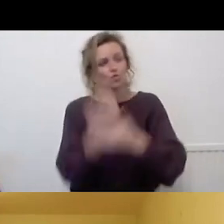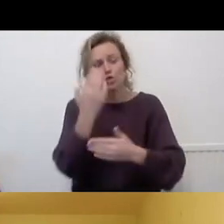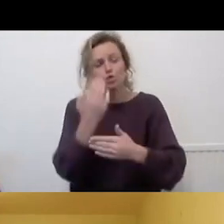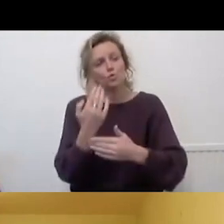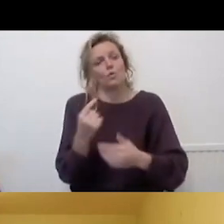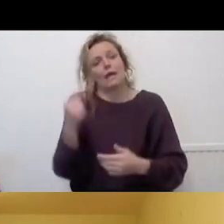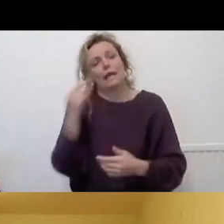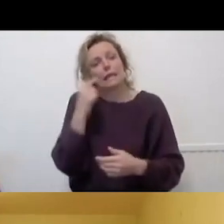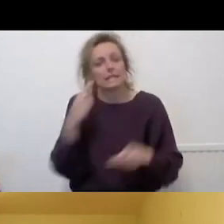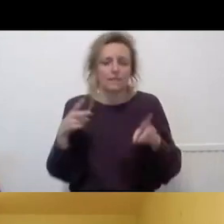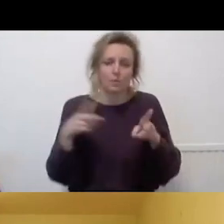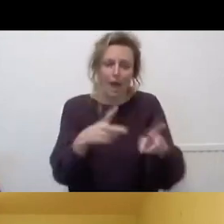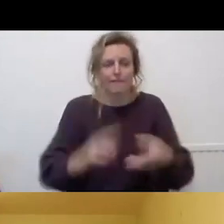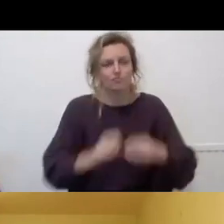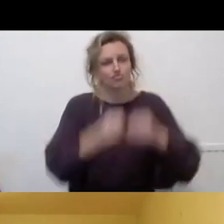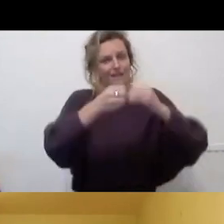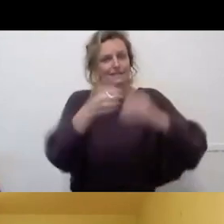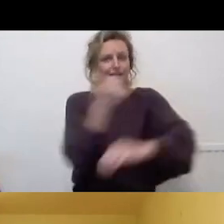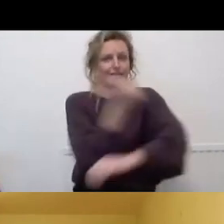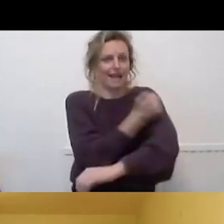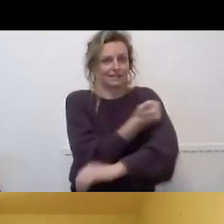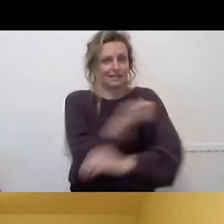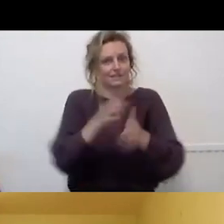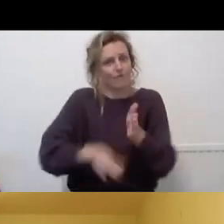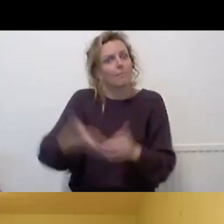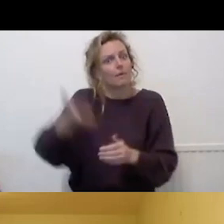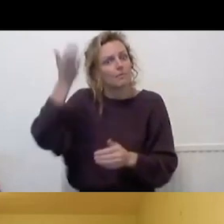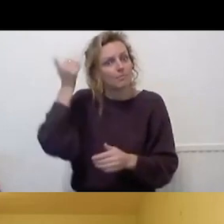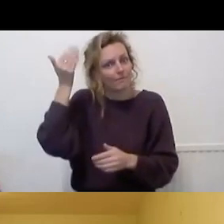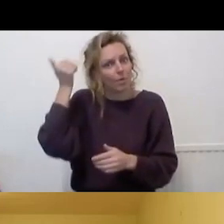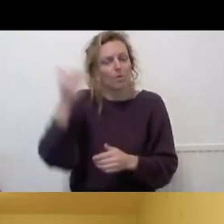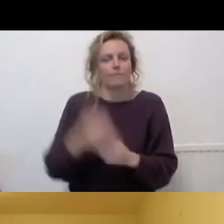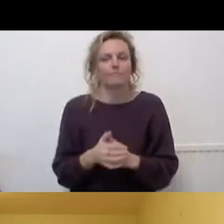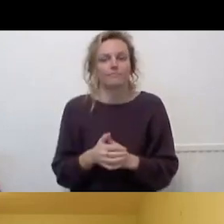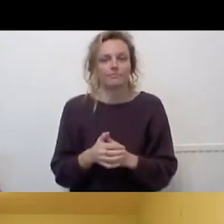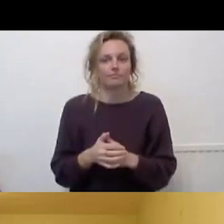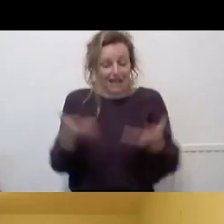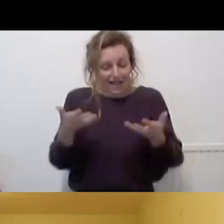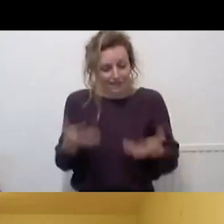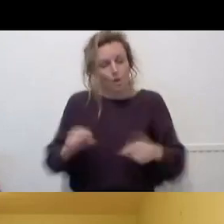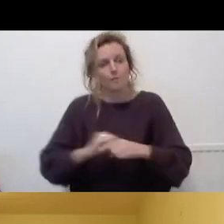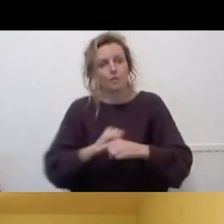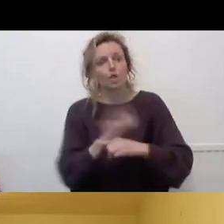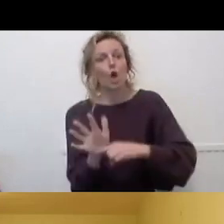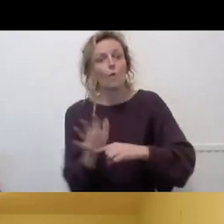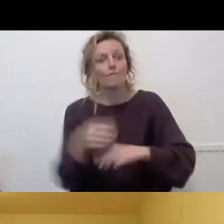vaccines, the current vaccines that we're using book COVID-19 actually use just a small piece